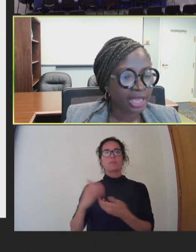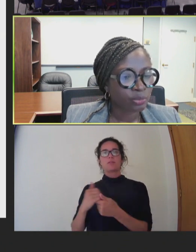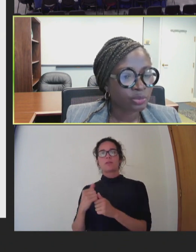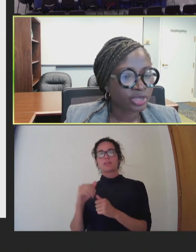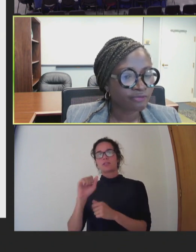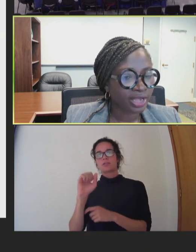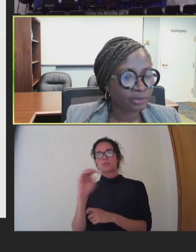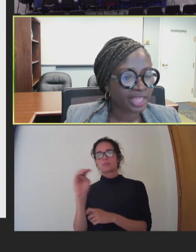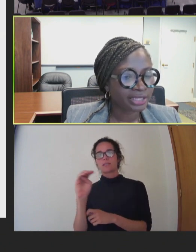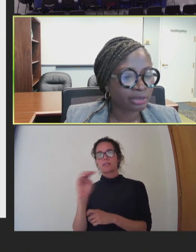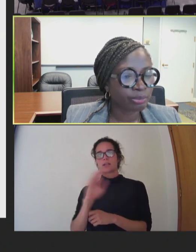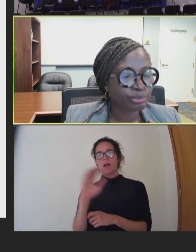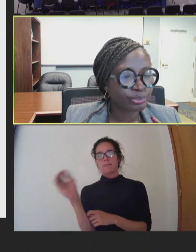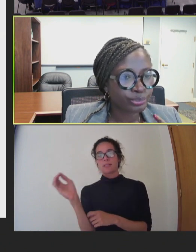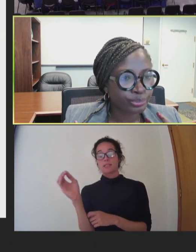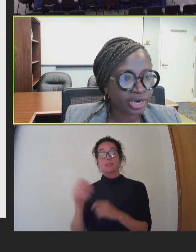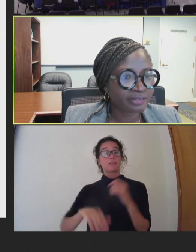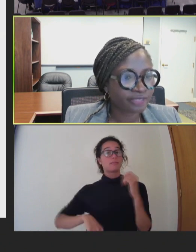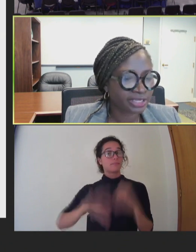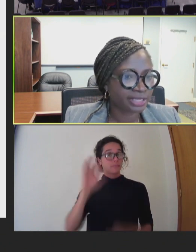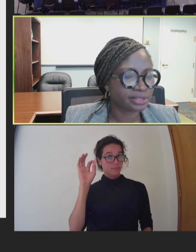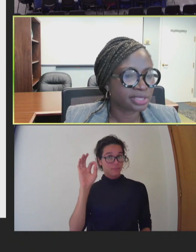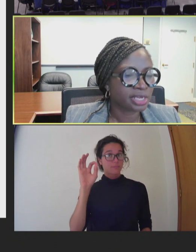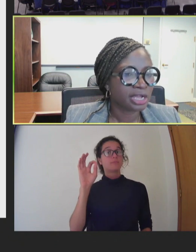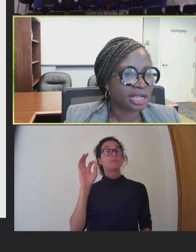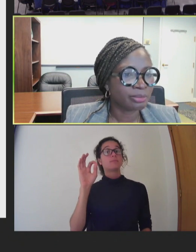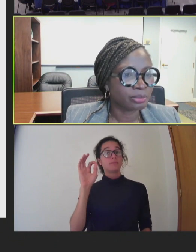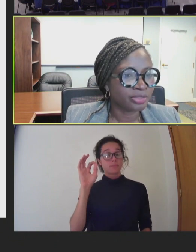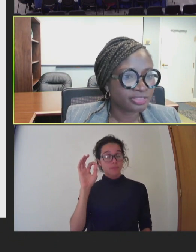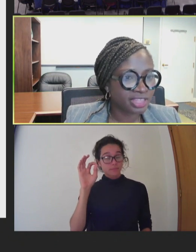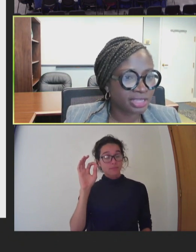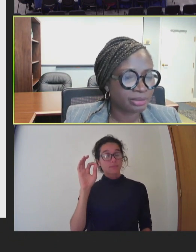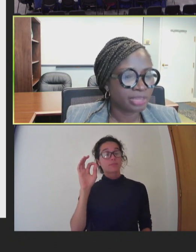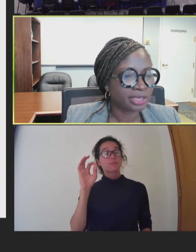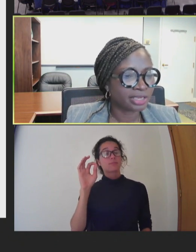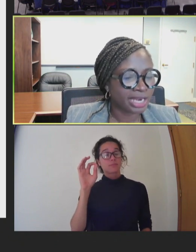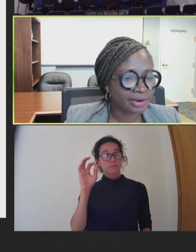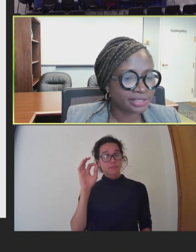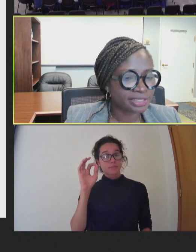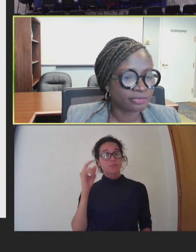And what we found is that the prevalent theme in the narrative,